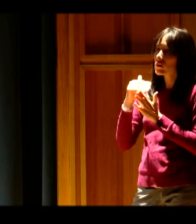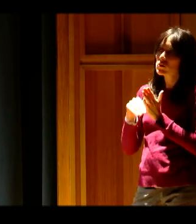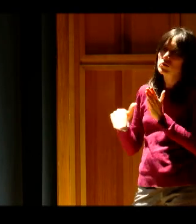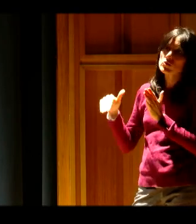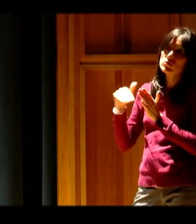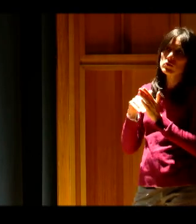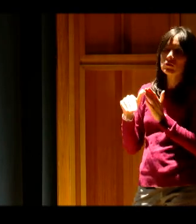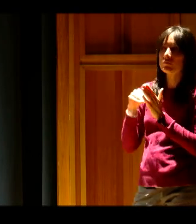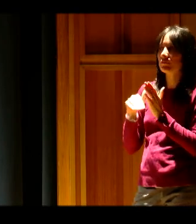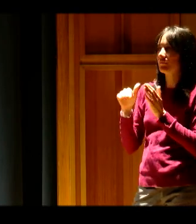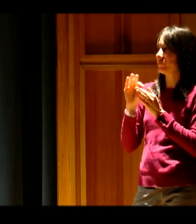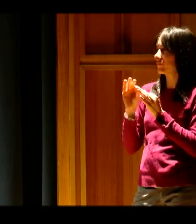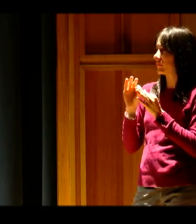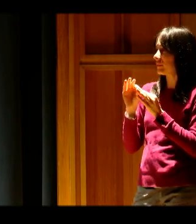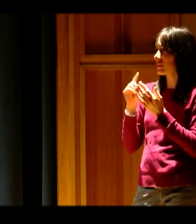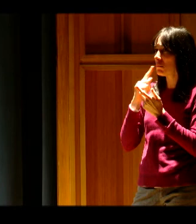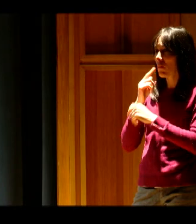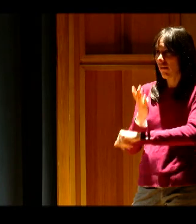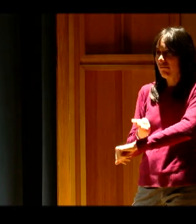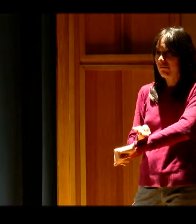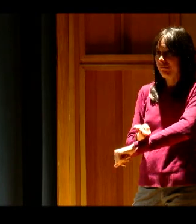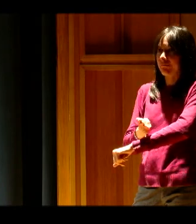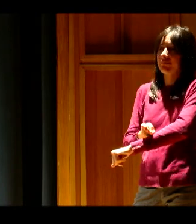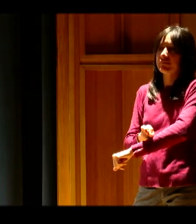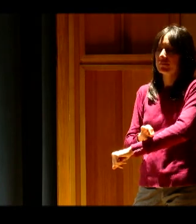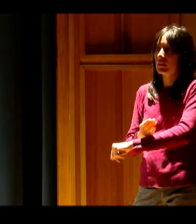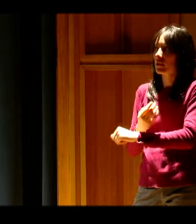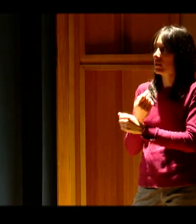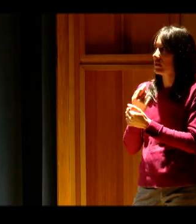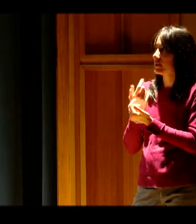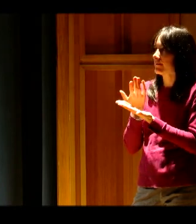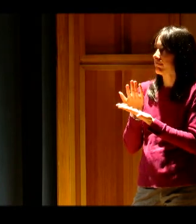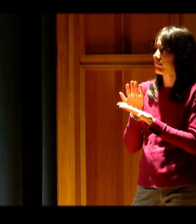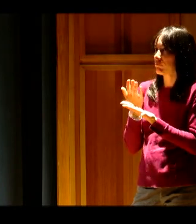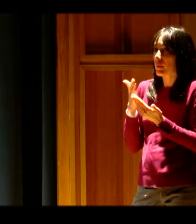How could we have made so little progress? What haven't we tried? Haven't we tried everything?